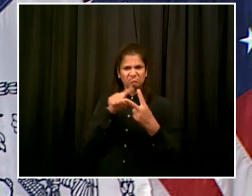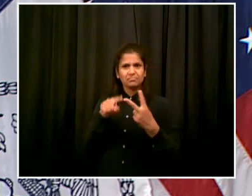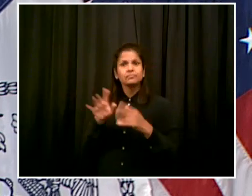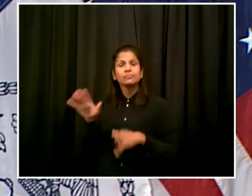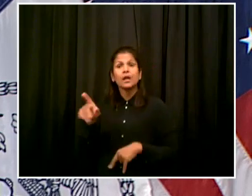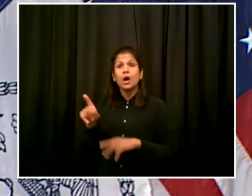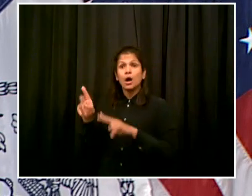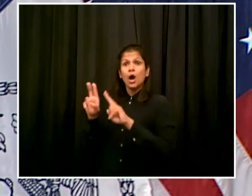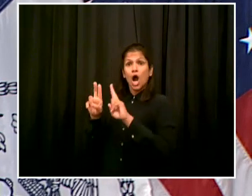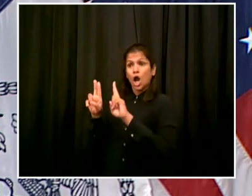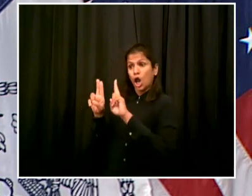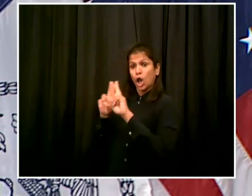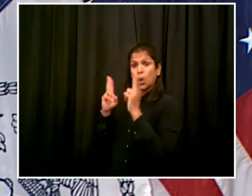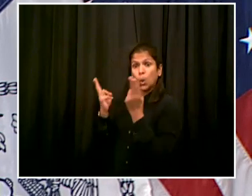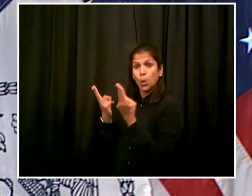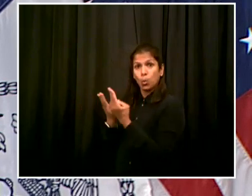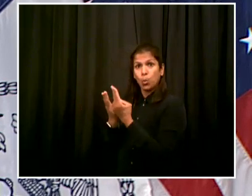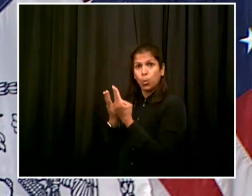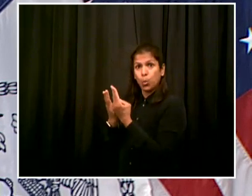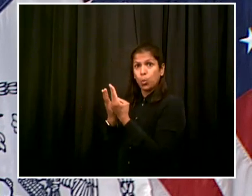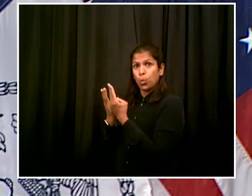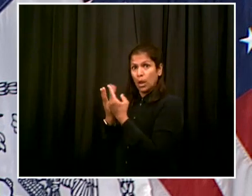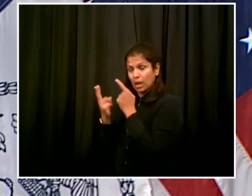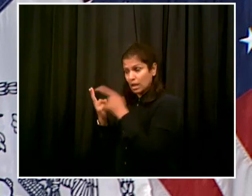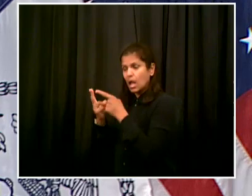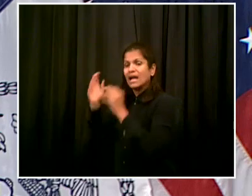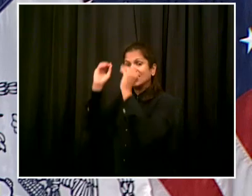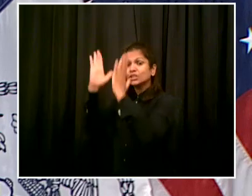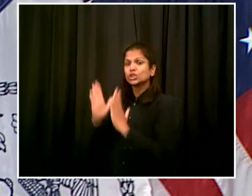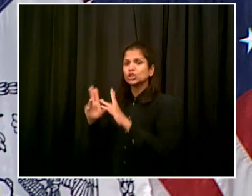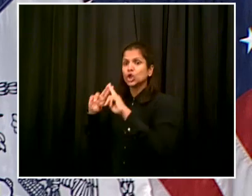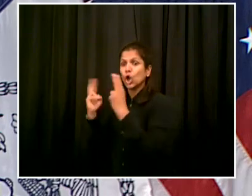ARE THE PARENTA L AND THE UNION BY YEN.